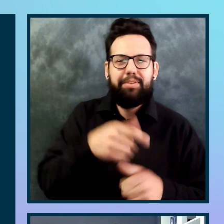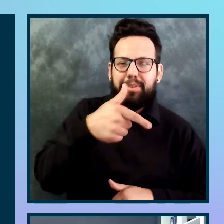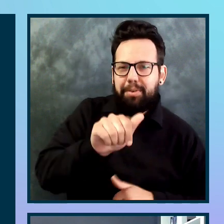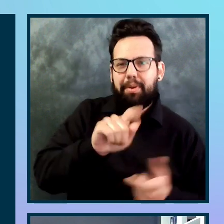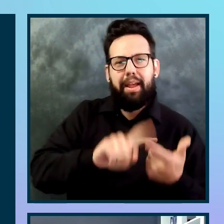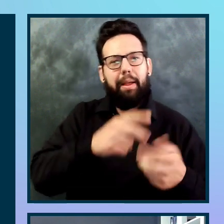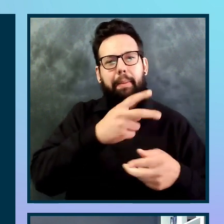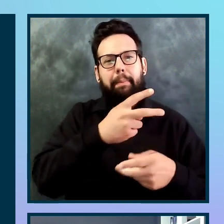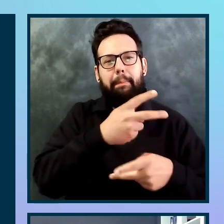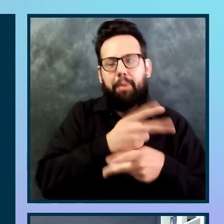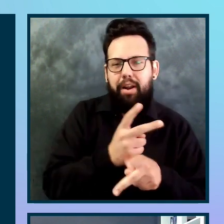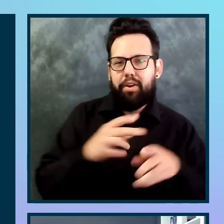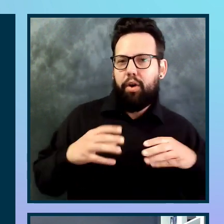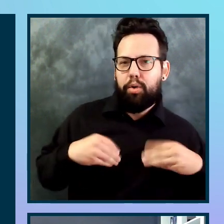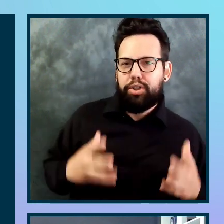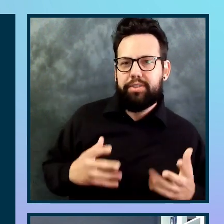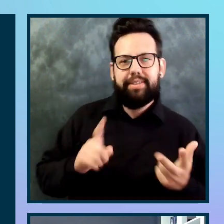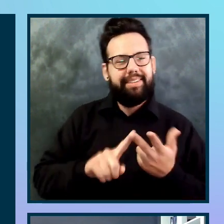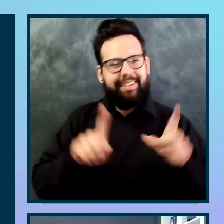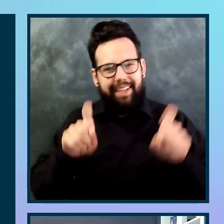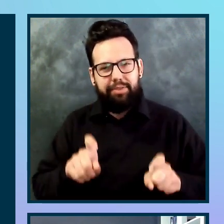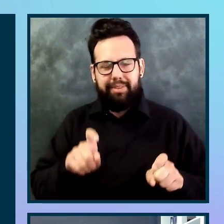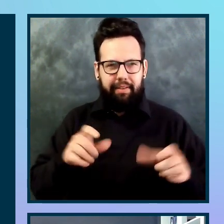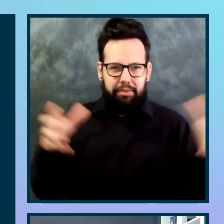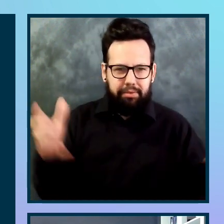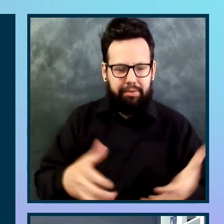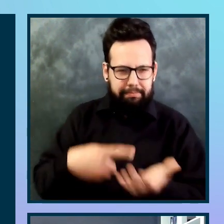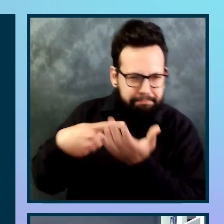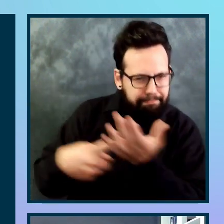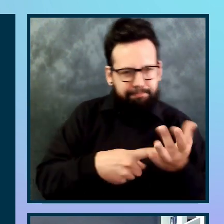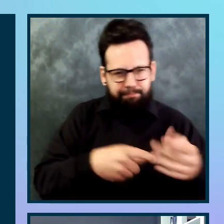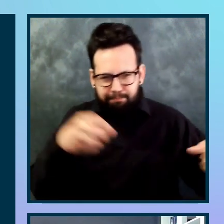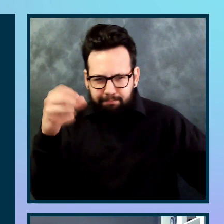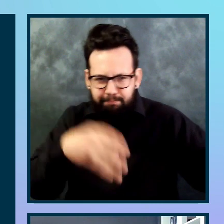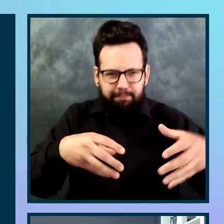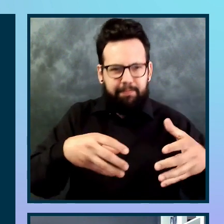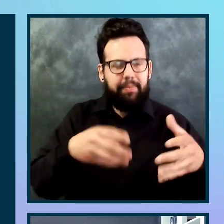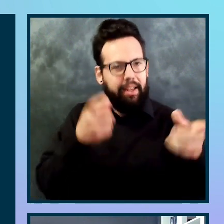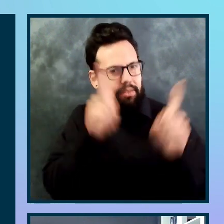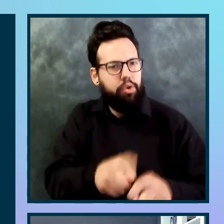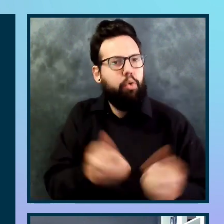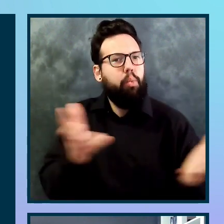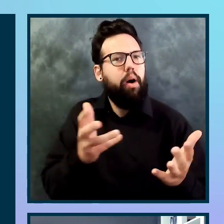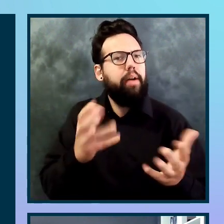We need to get together to just design and ideate what is gonna be the experience for this element?